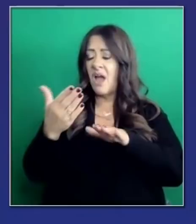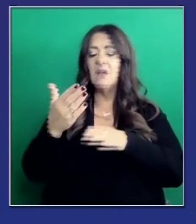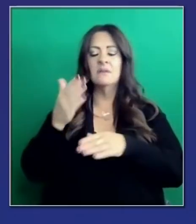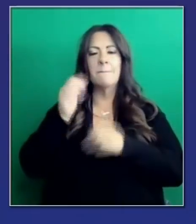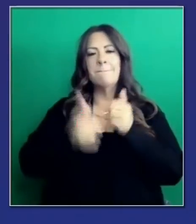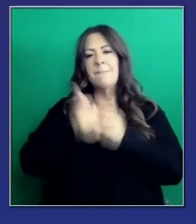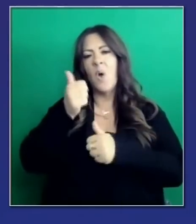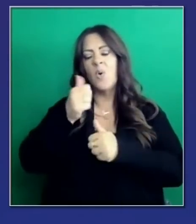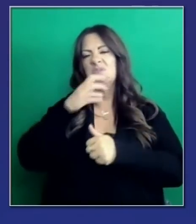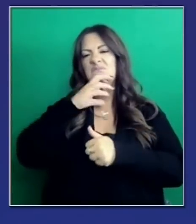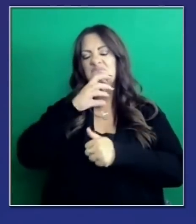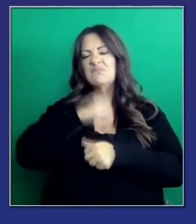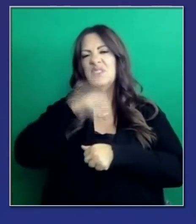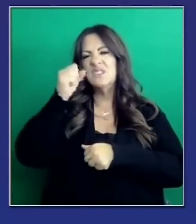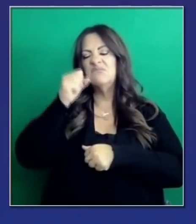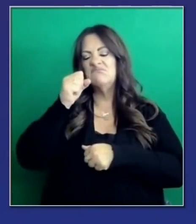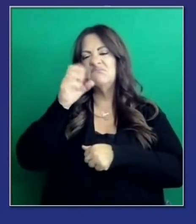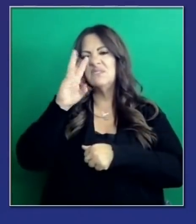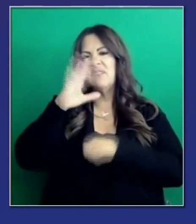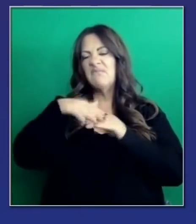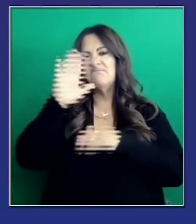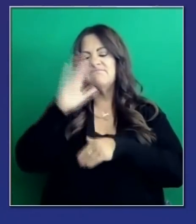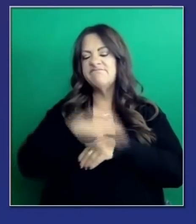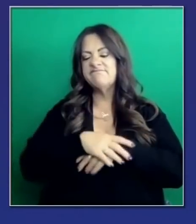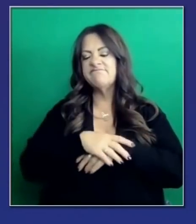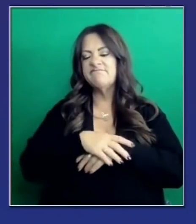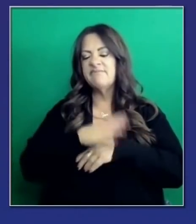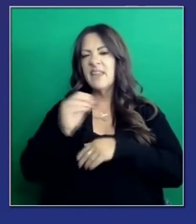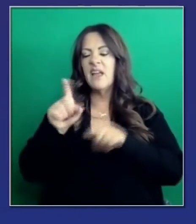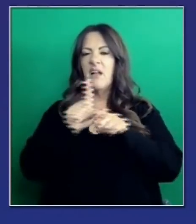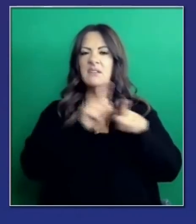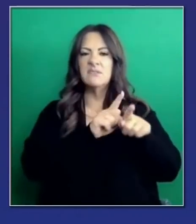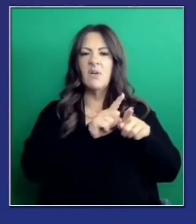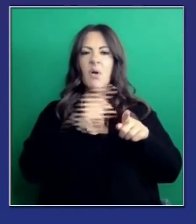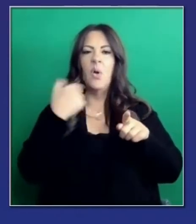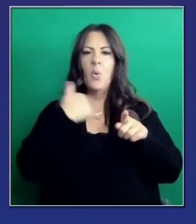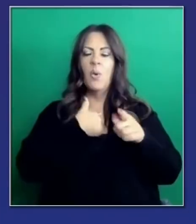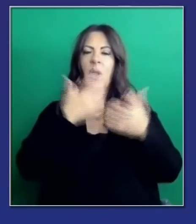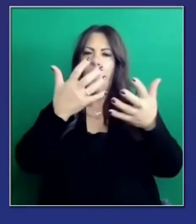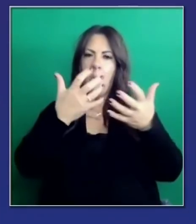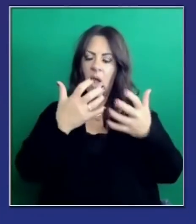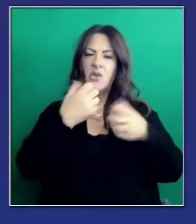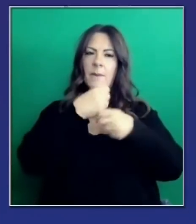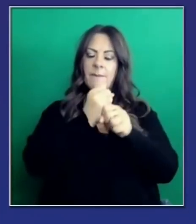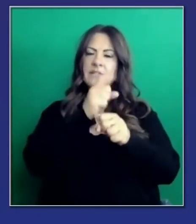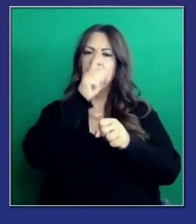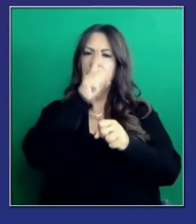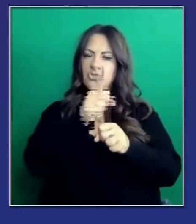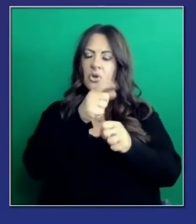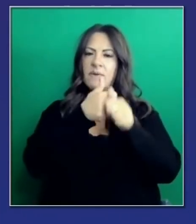WANT TO CONTINUE TO PROVIDE A FRAMEWORK OF PRIORITIZATION IN THAT COURT. REMEMBER, 75% OF THE DESKS ARE REFLECTED IN PEOPLE 65 AND OLDER. WE WANT HEALTHCARE WORKERS TO